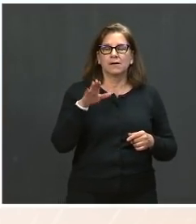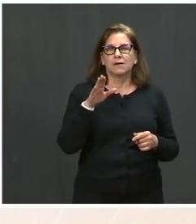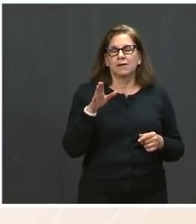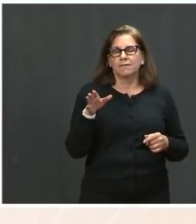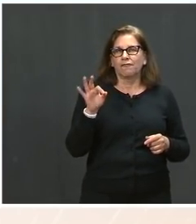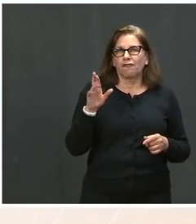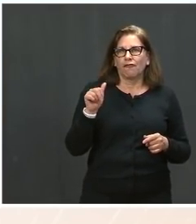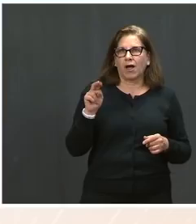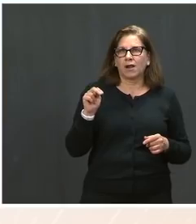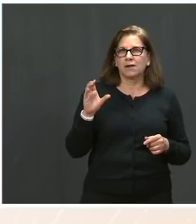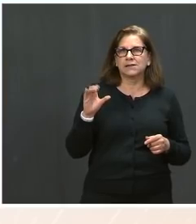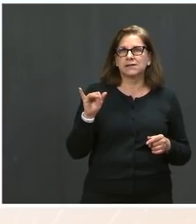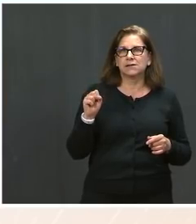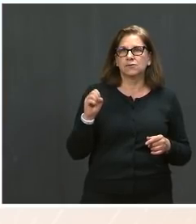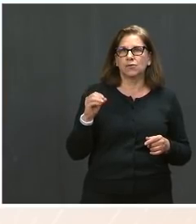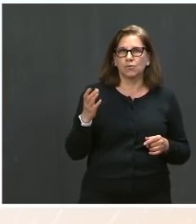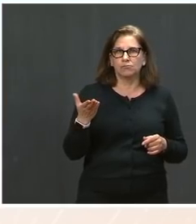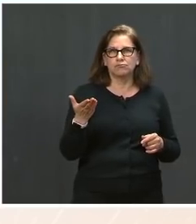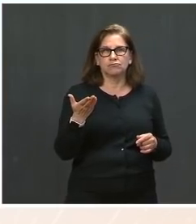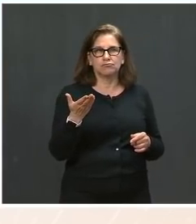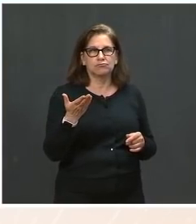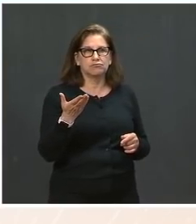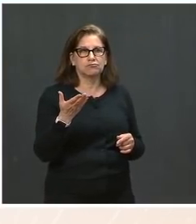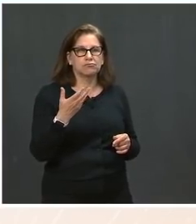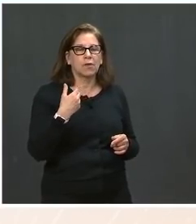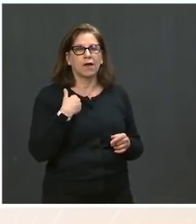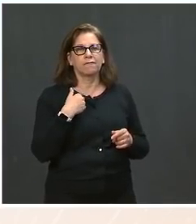announced a lawsuit today against the CDC and the federal government,